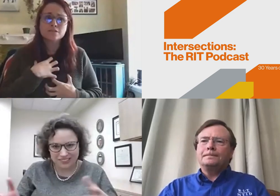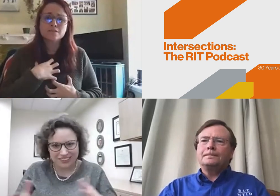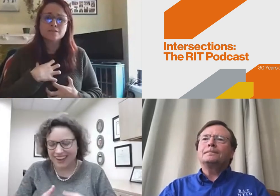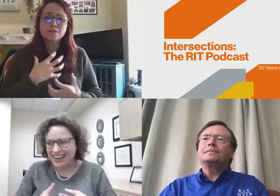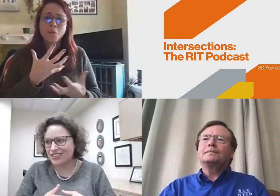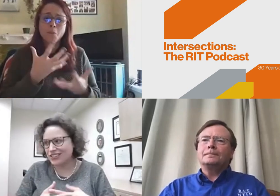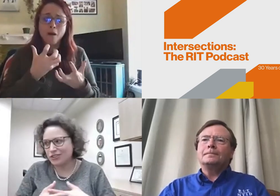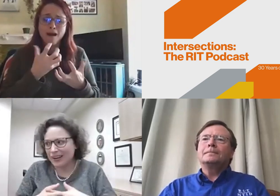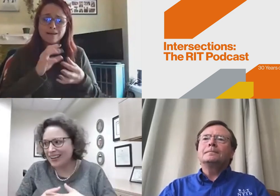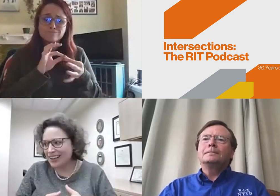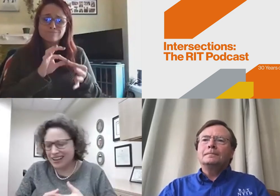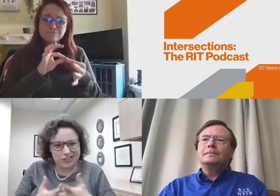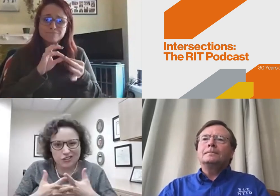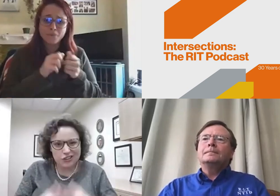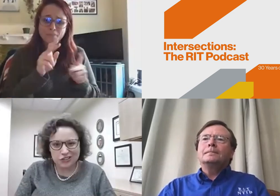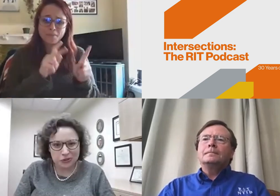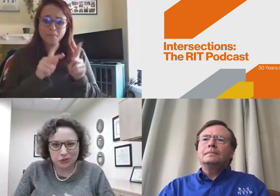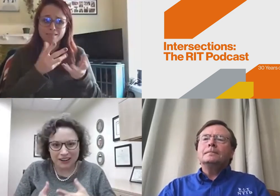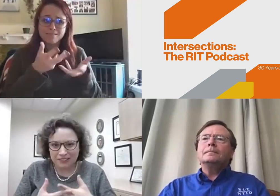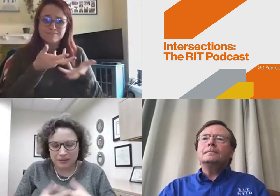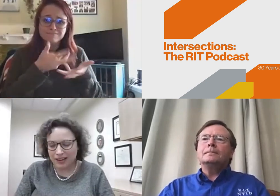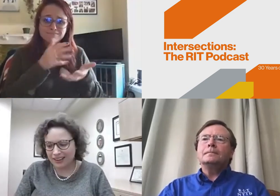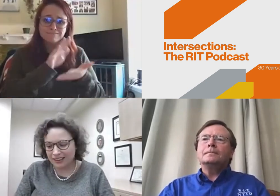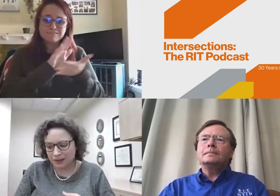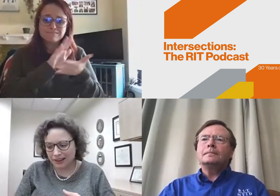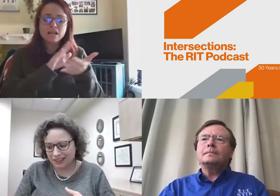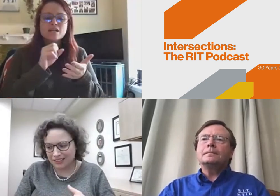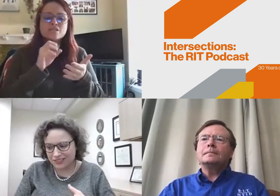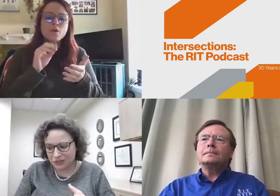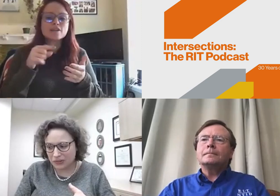interactions and I just took a scoot around on my scooter.